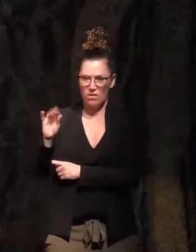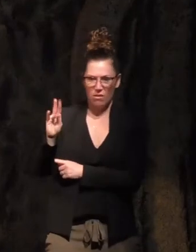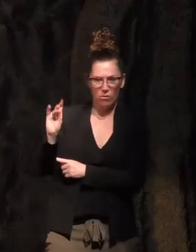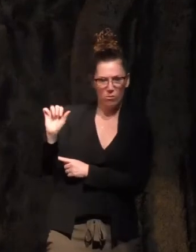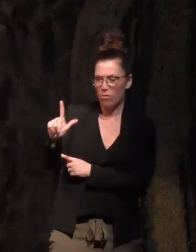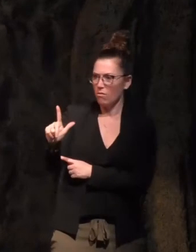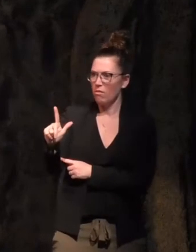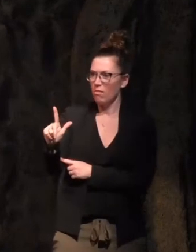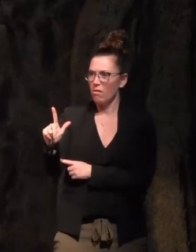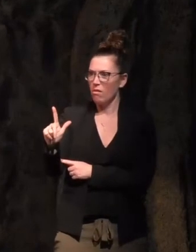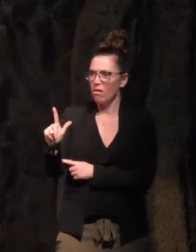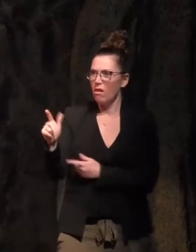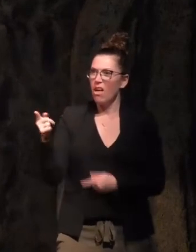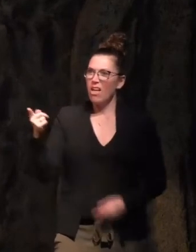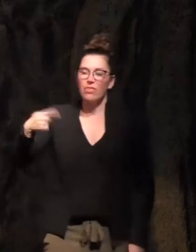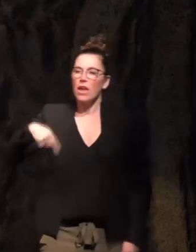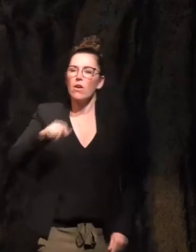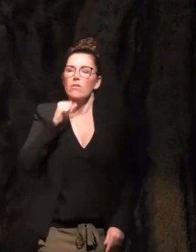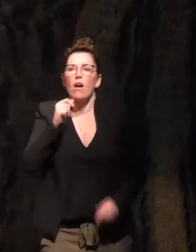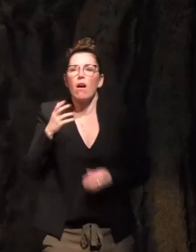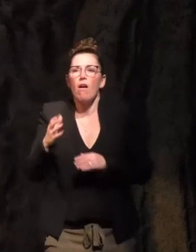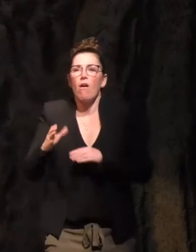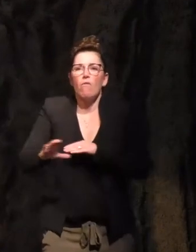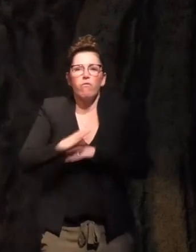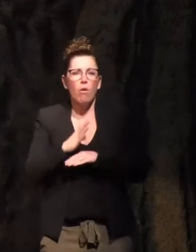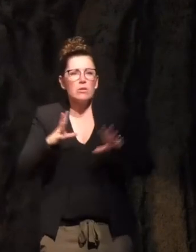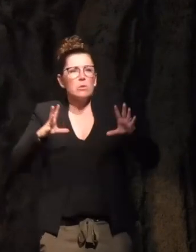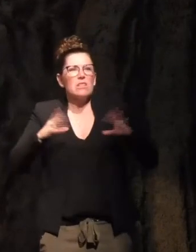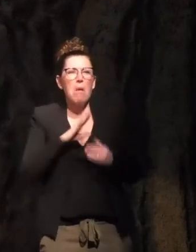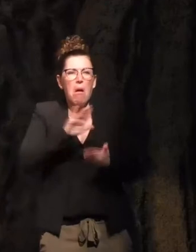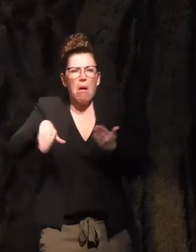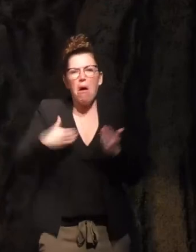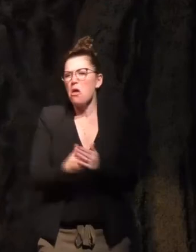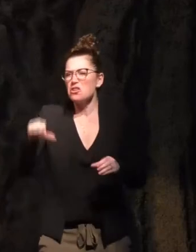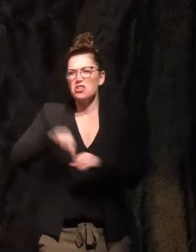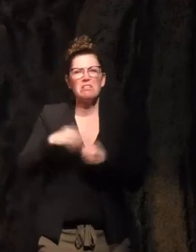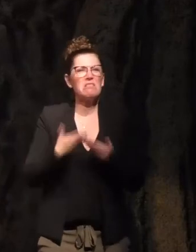for every single shitty thing that happened there or every resentment, whether justified or not,